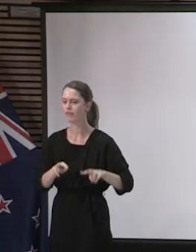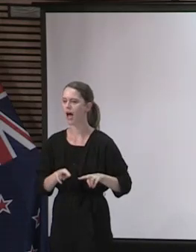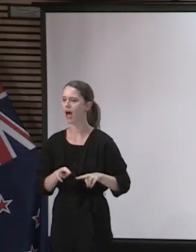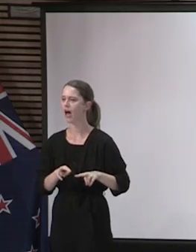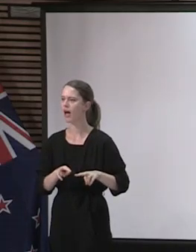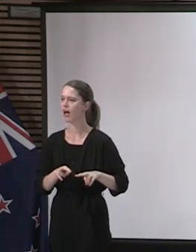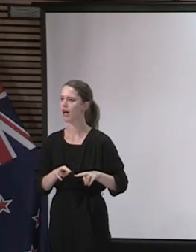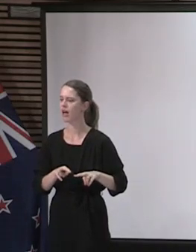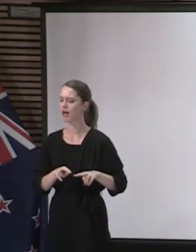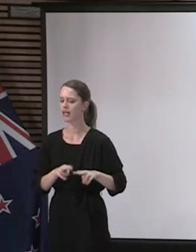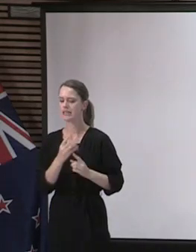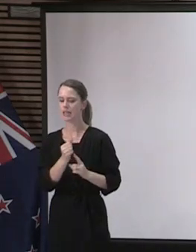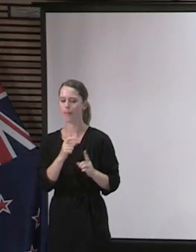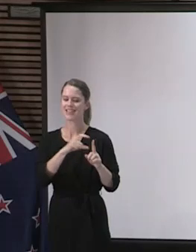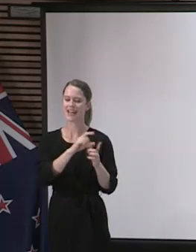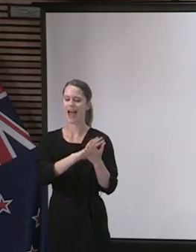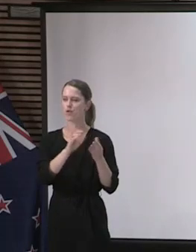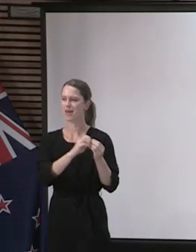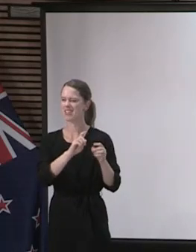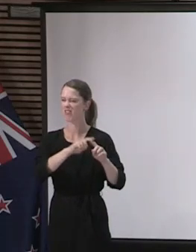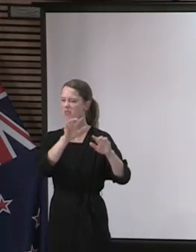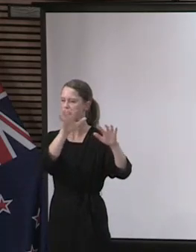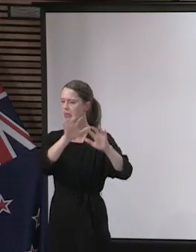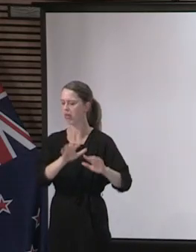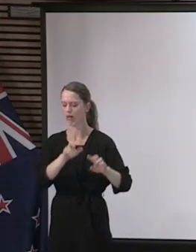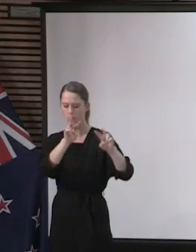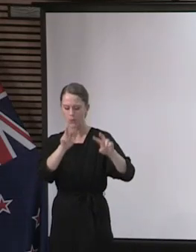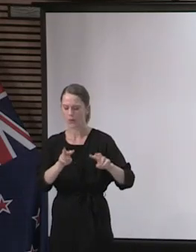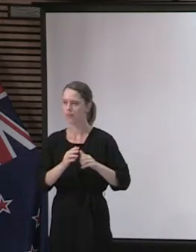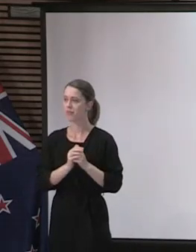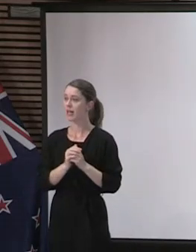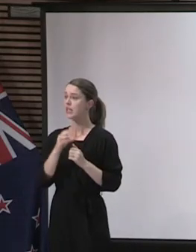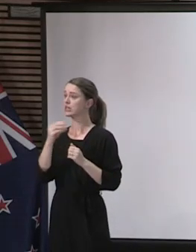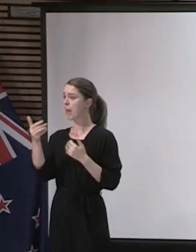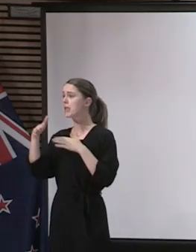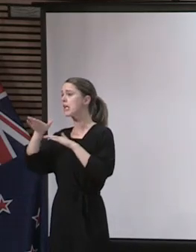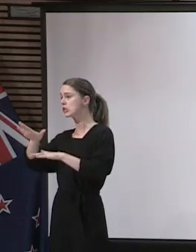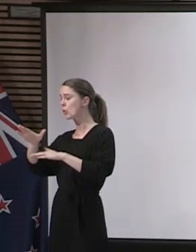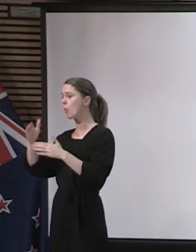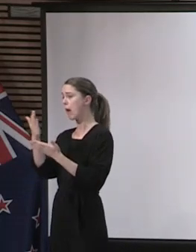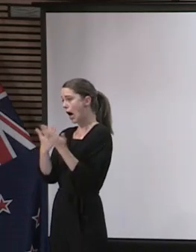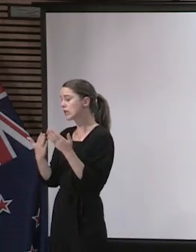our 12 public health units around the country. Some look after the public health function for more than one